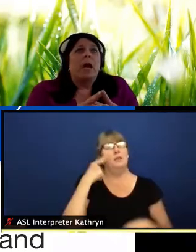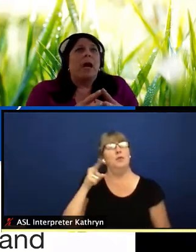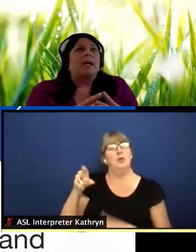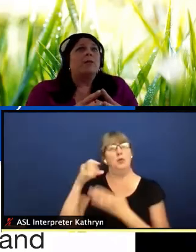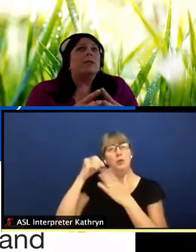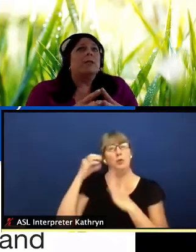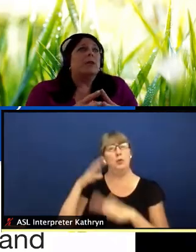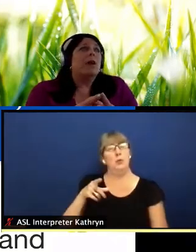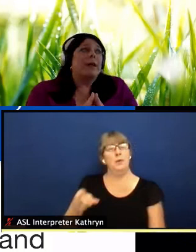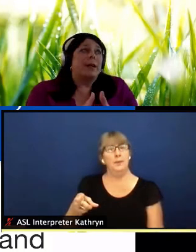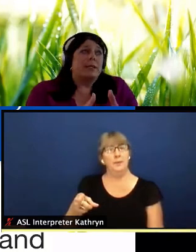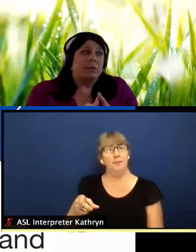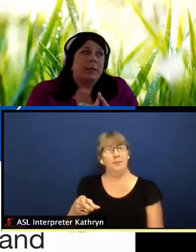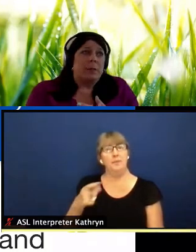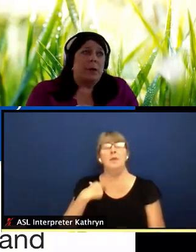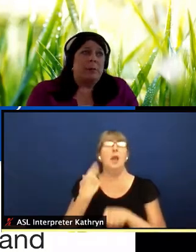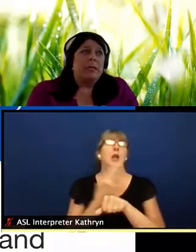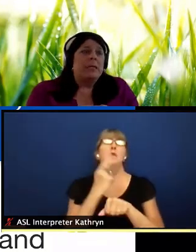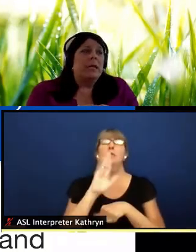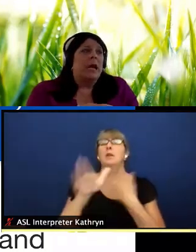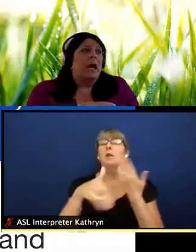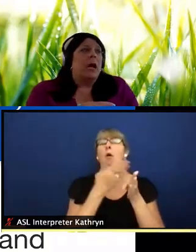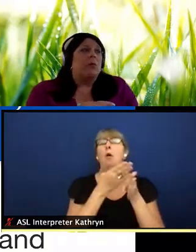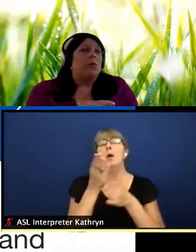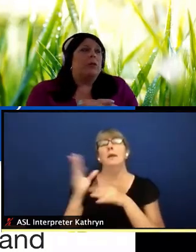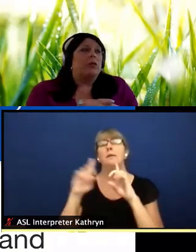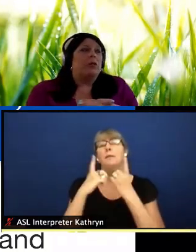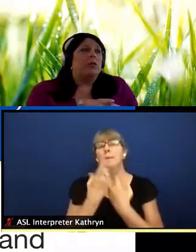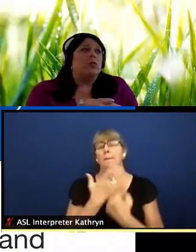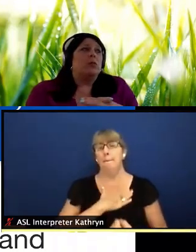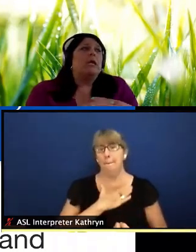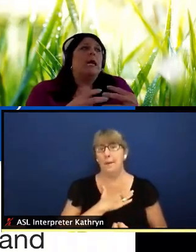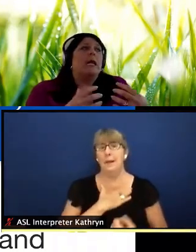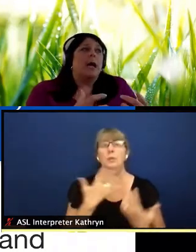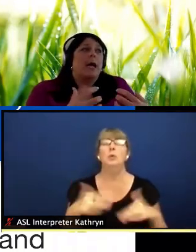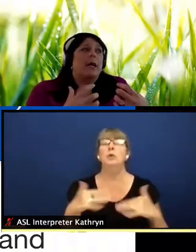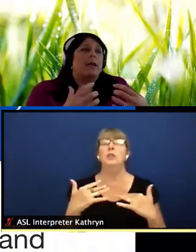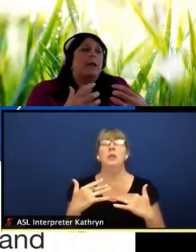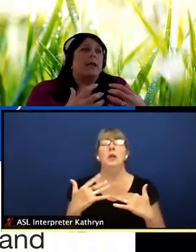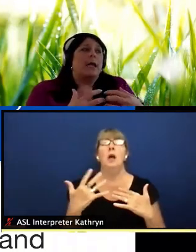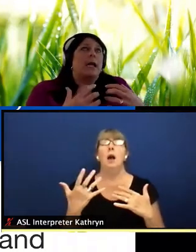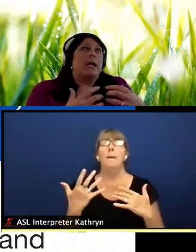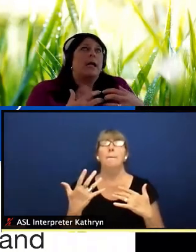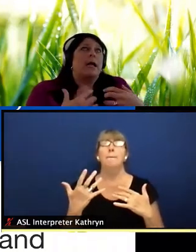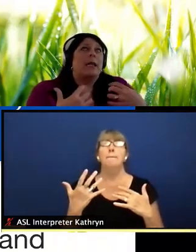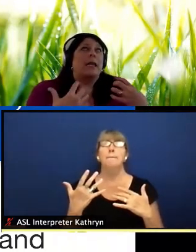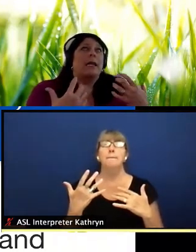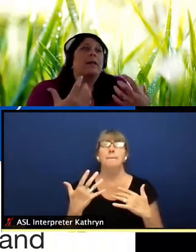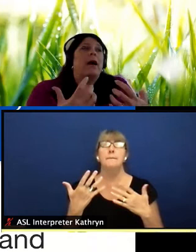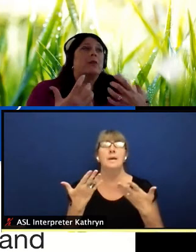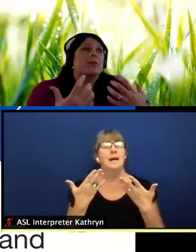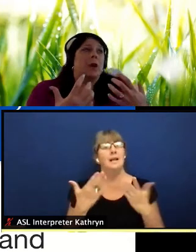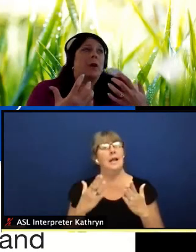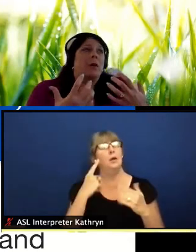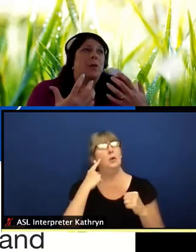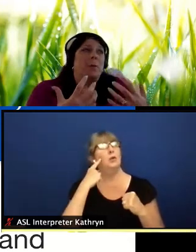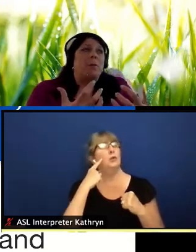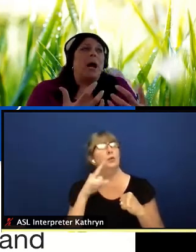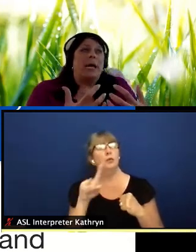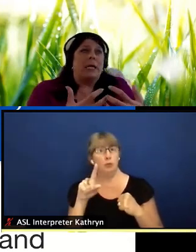I use this in all areas of my departments, which really alive, that, that allows for for a buy in